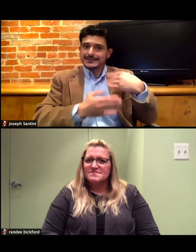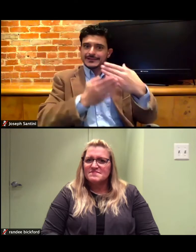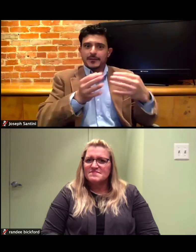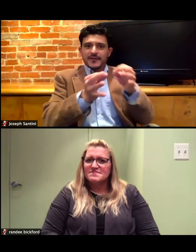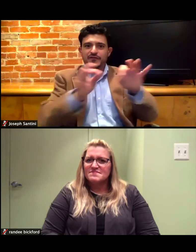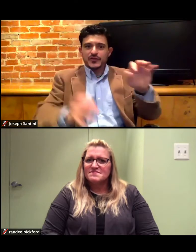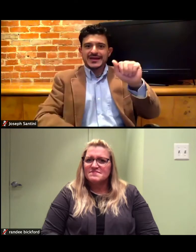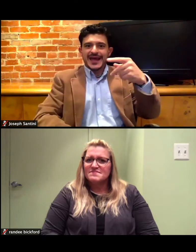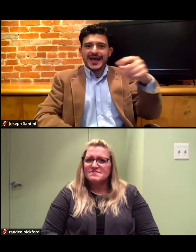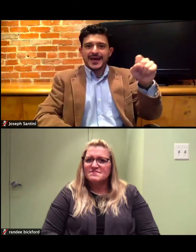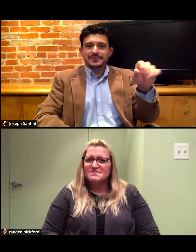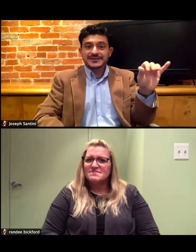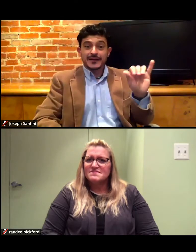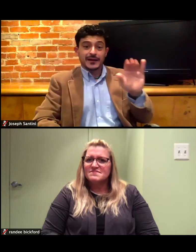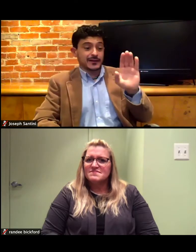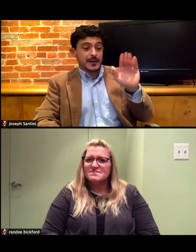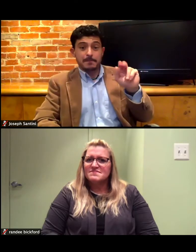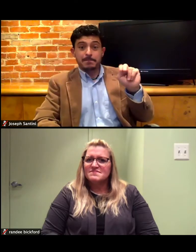a comment from Debbie Sicoli.